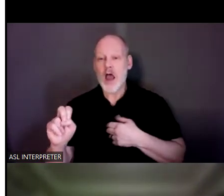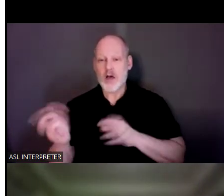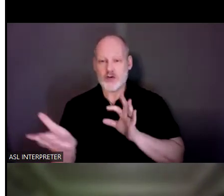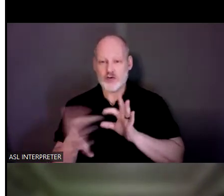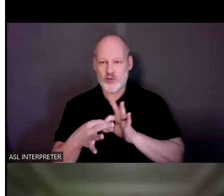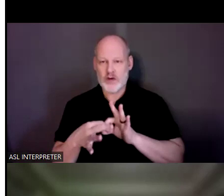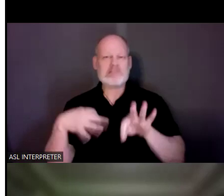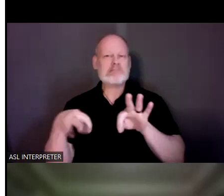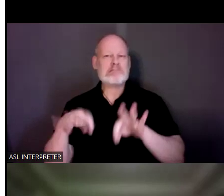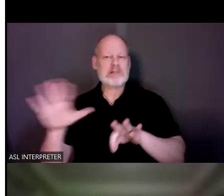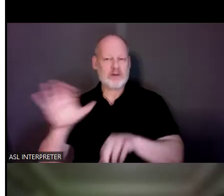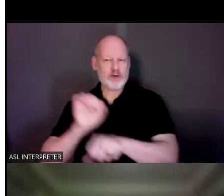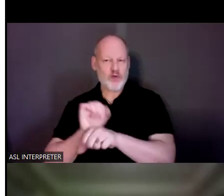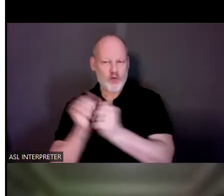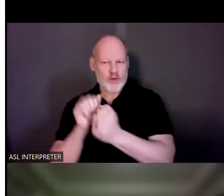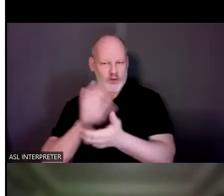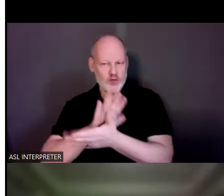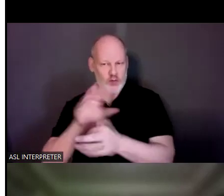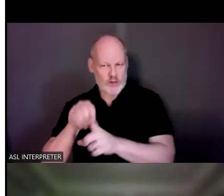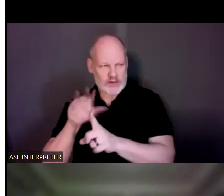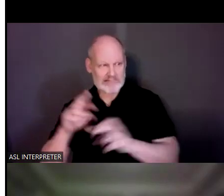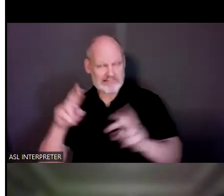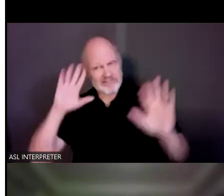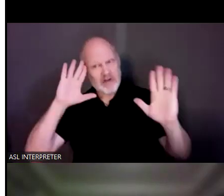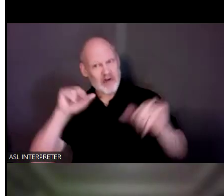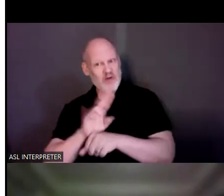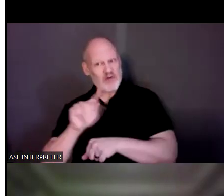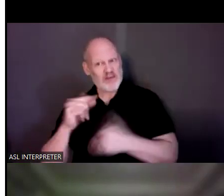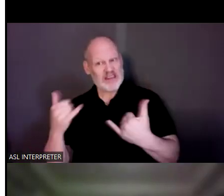orientations and we're hoping that you can use it this summer to inspire you as you're kind of